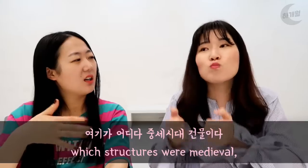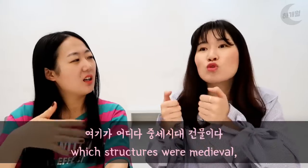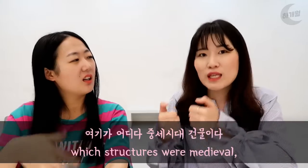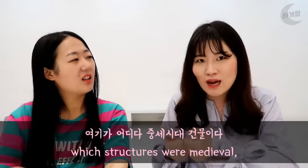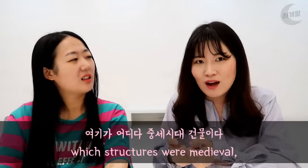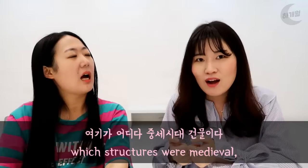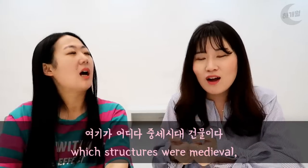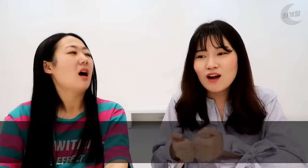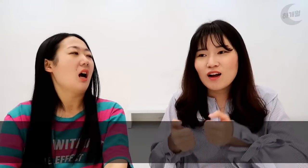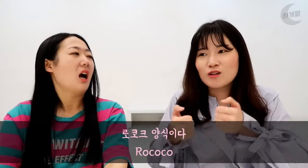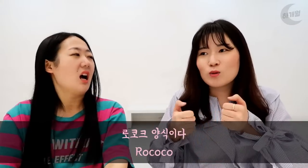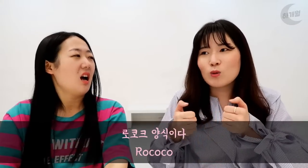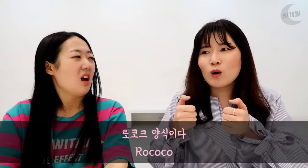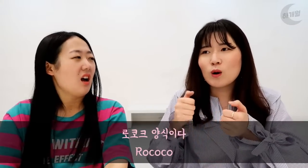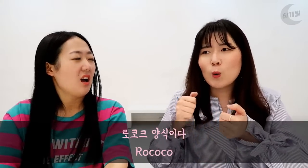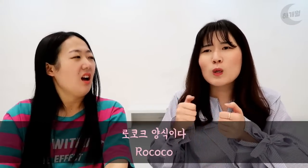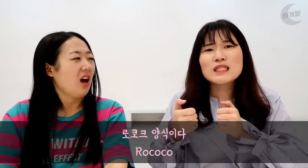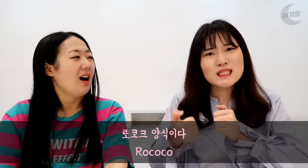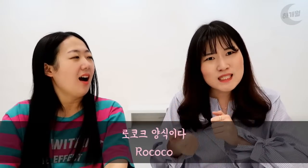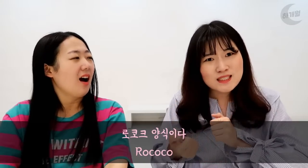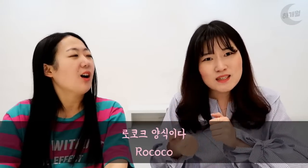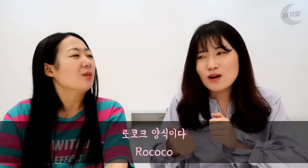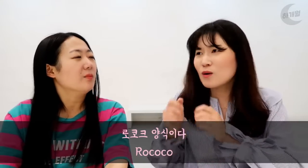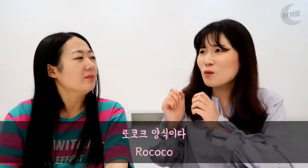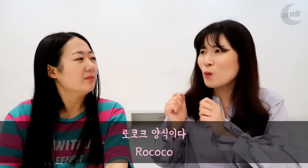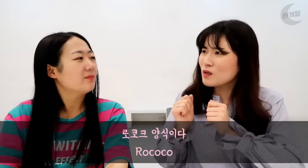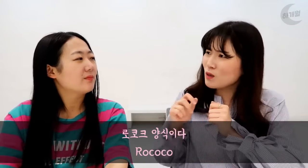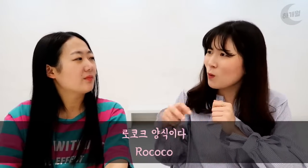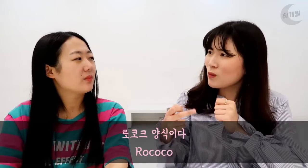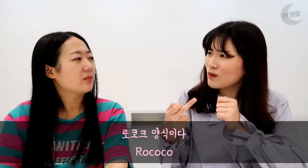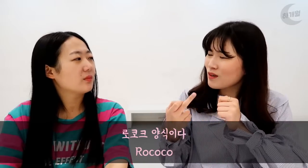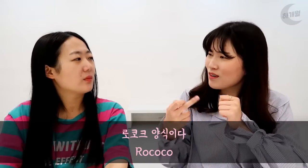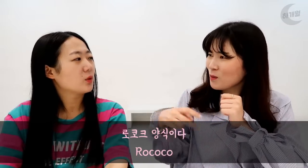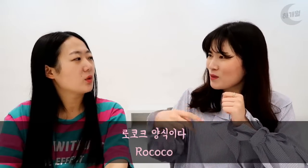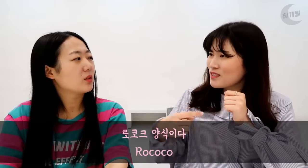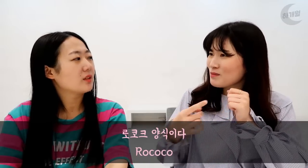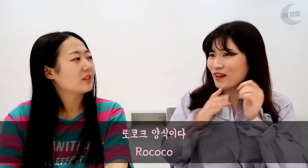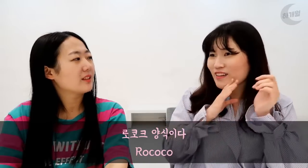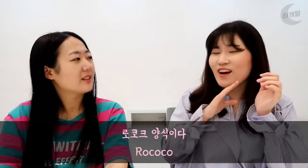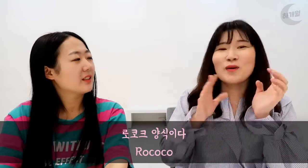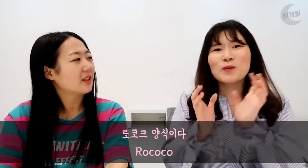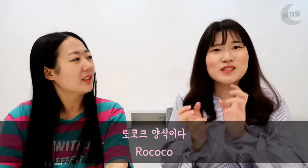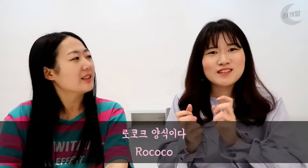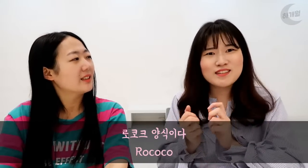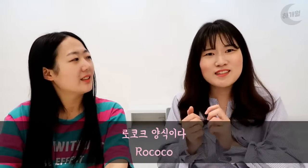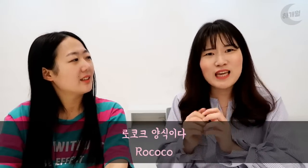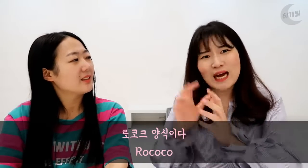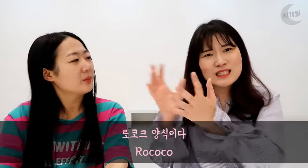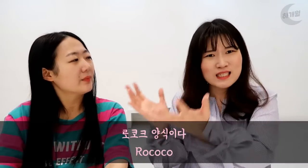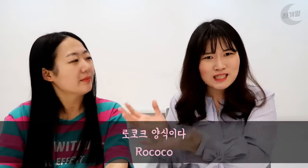which structures were medieval, Rococo